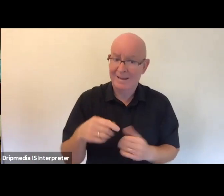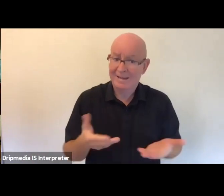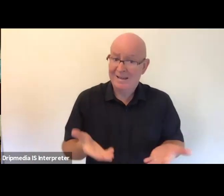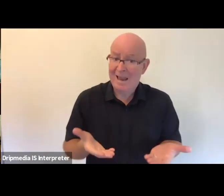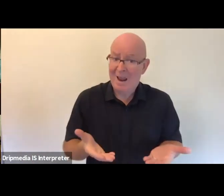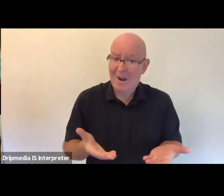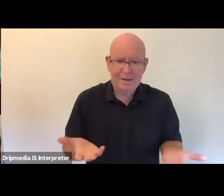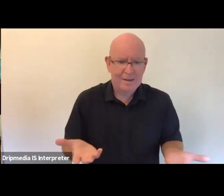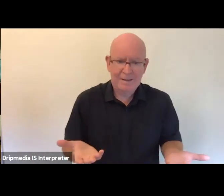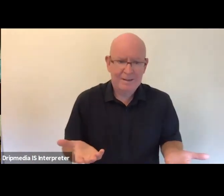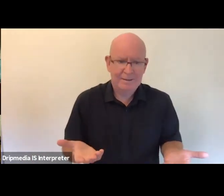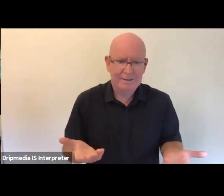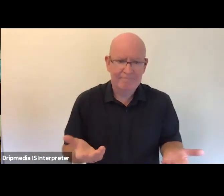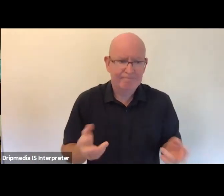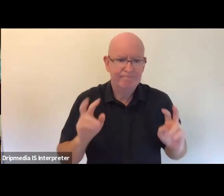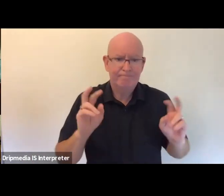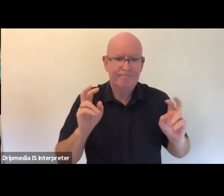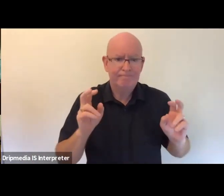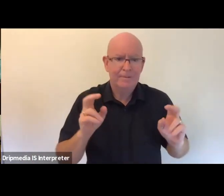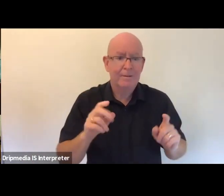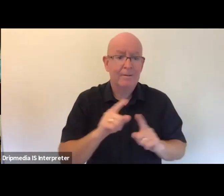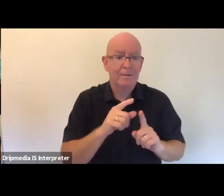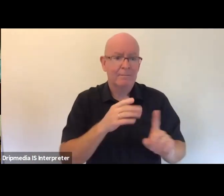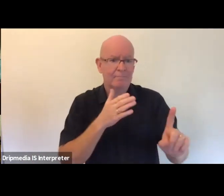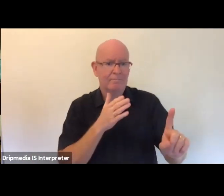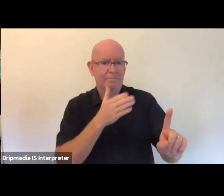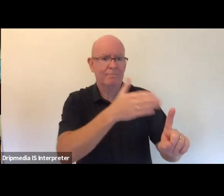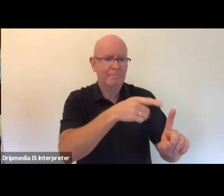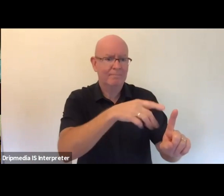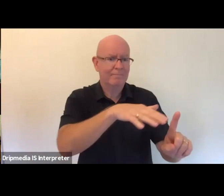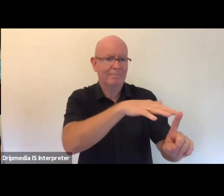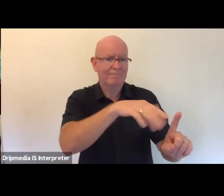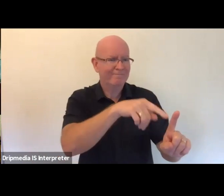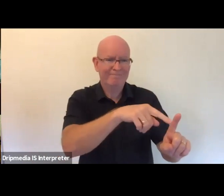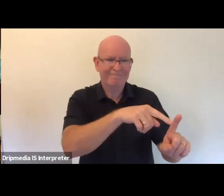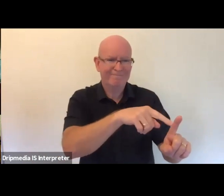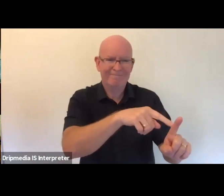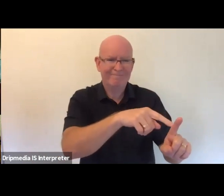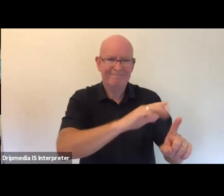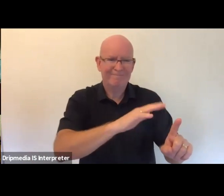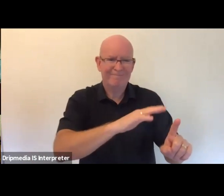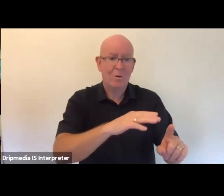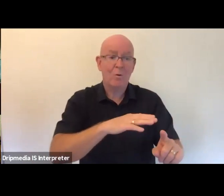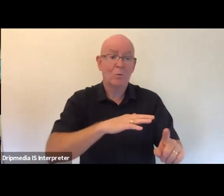both at the district level down to the village level. to ensure that information on social protection mechanisms